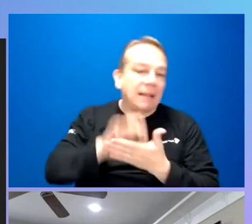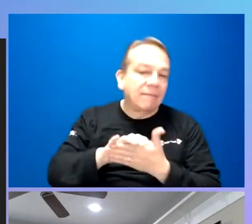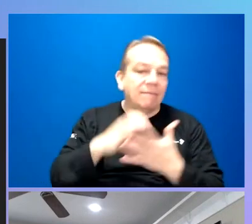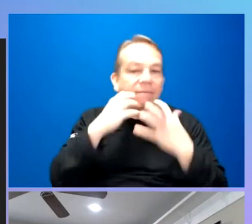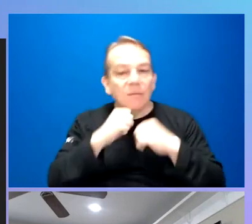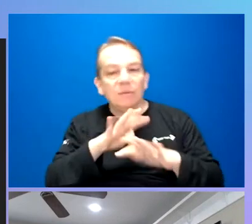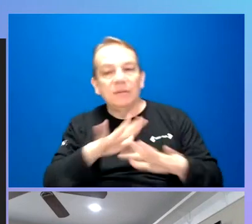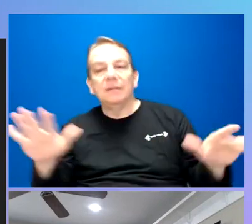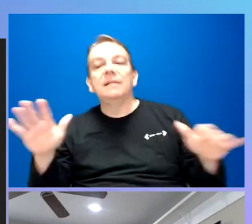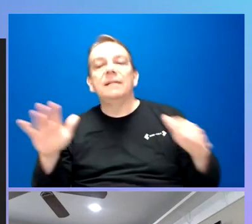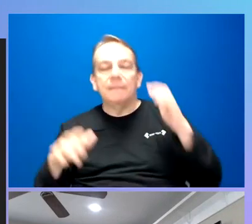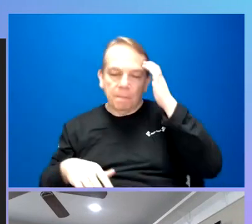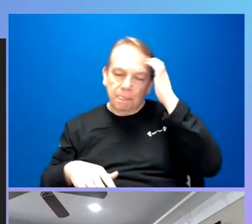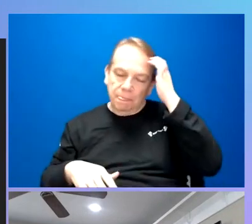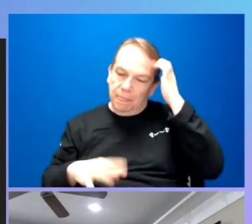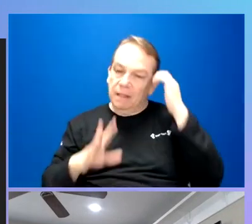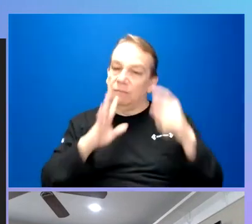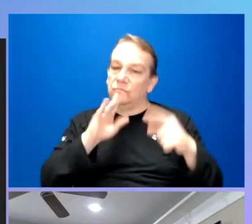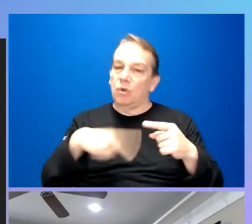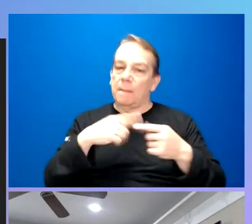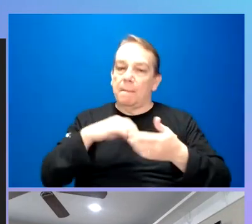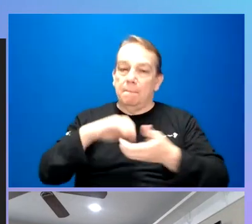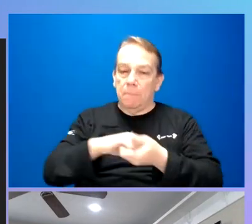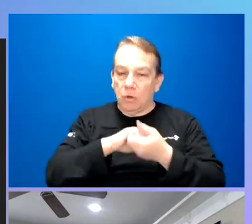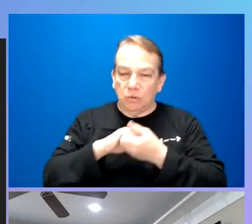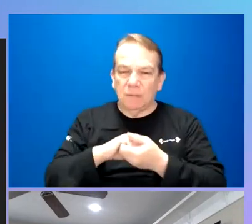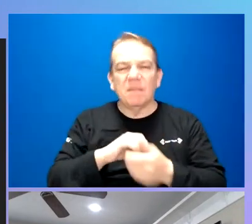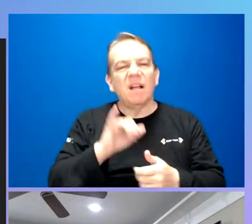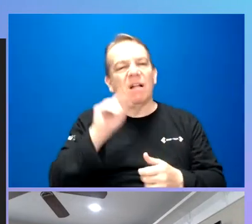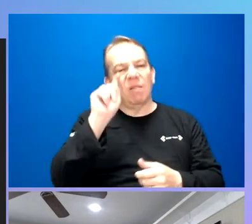about partnership that those are kind of the highlights on, um,